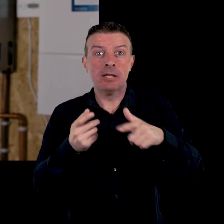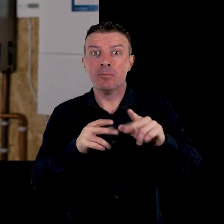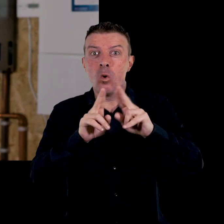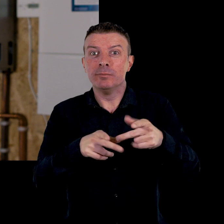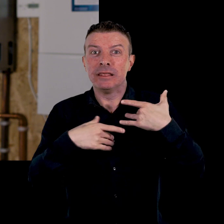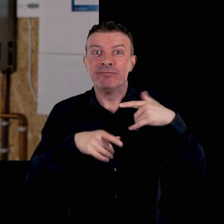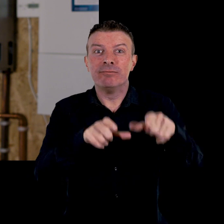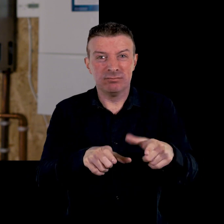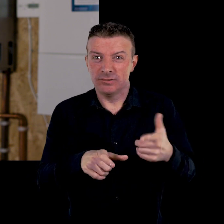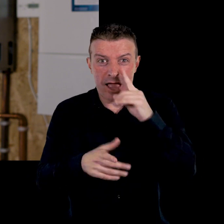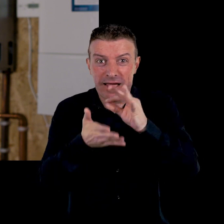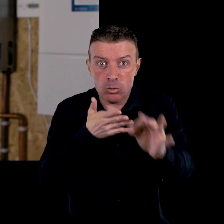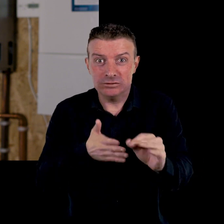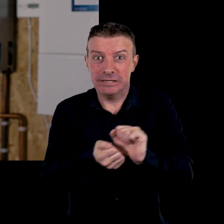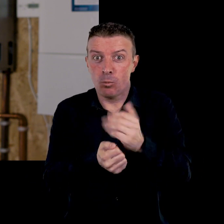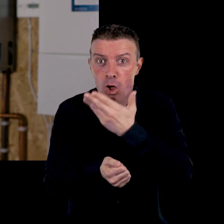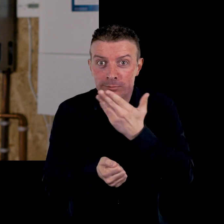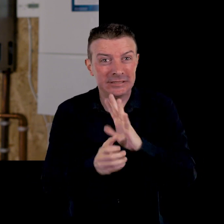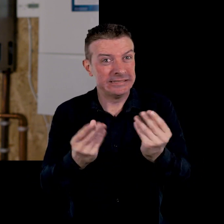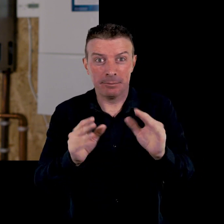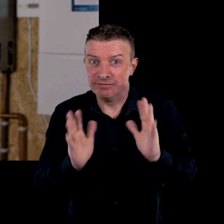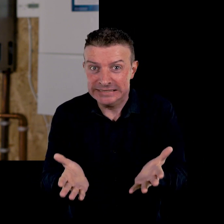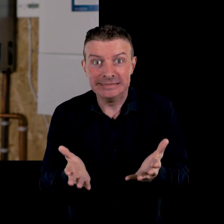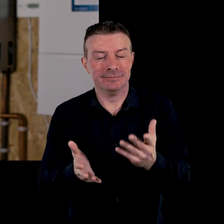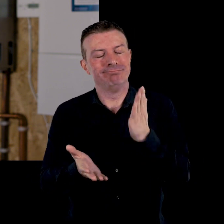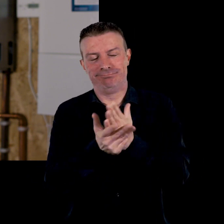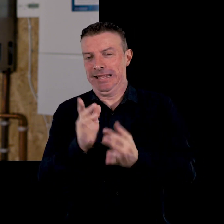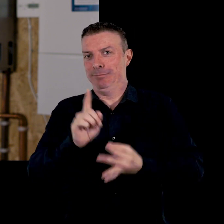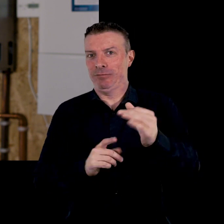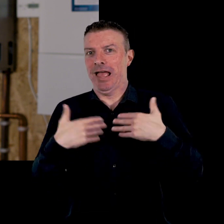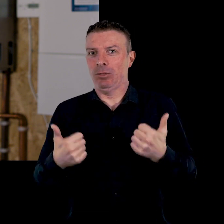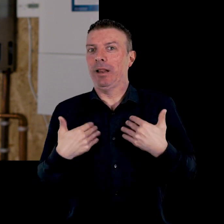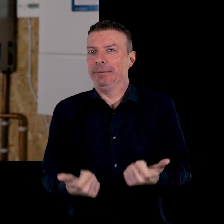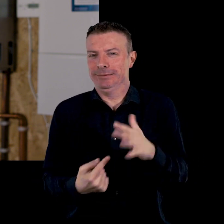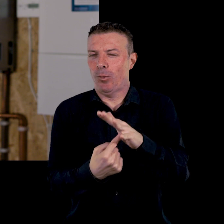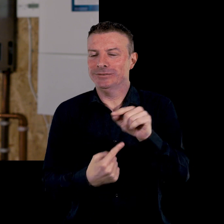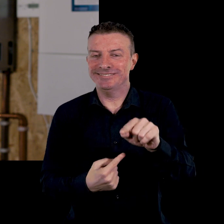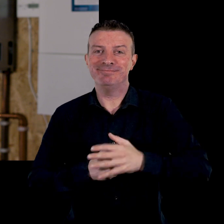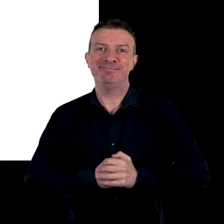If they're living in places that they can afford to keep warm and which aren't damp, that will really help people's health and wellbeing.